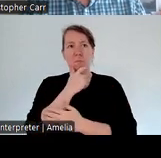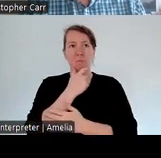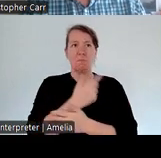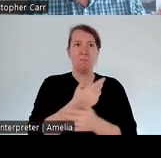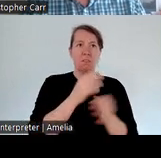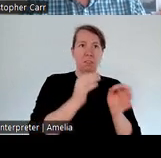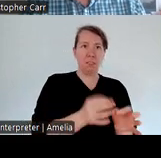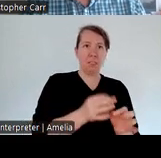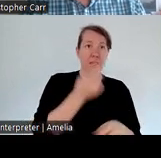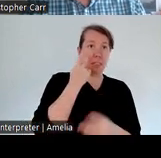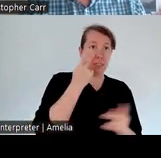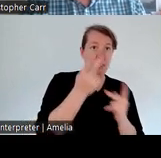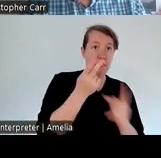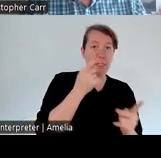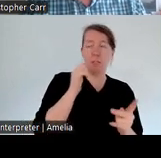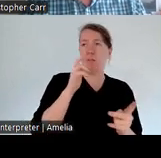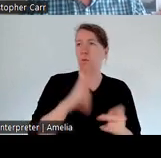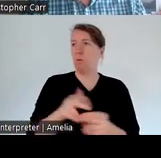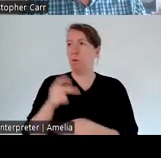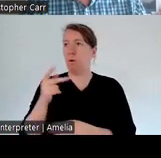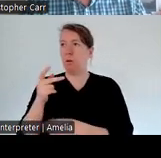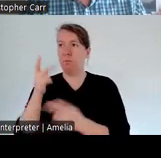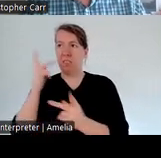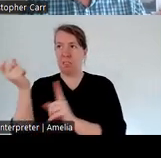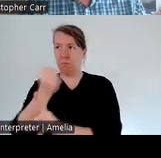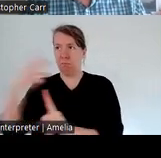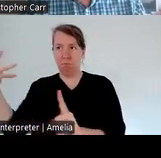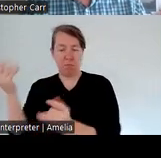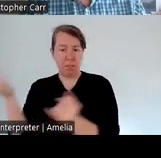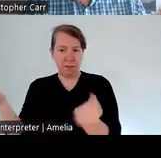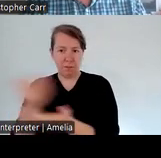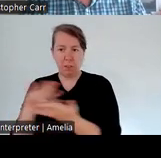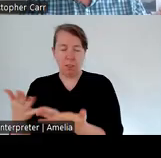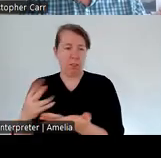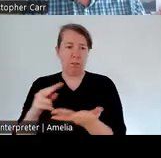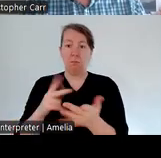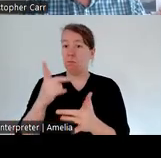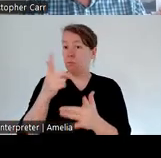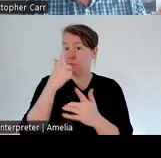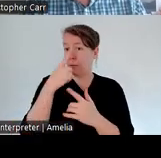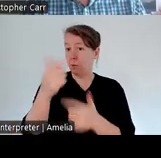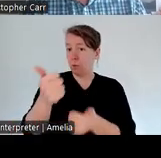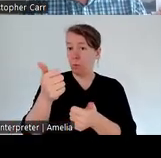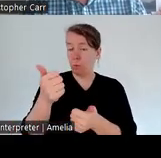can be modified? What does that exactly mean? If you go to the descriptive one, oh,